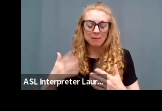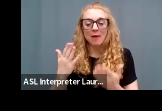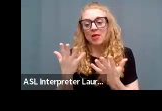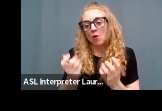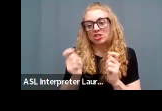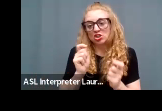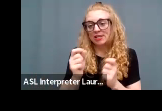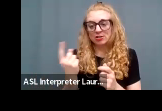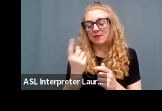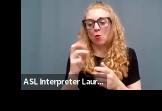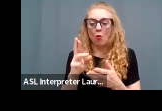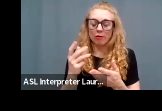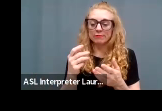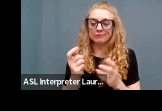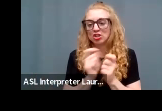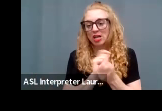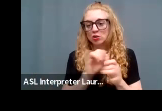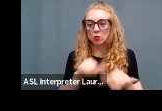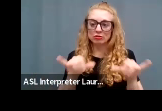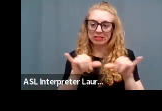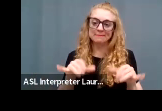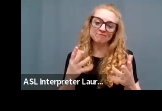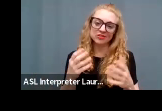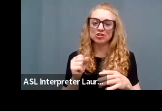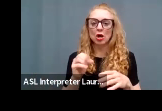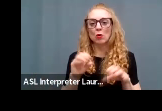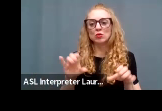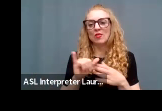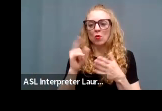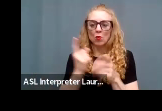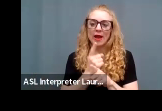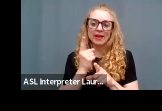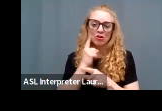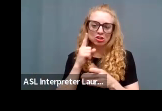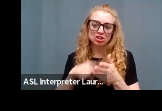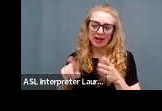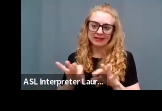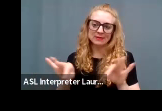Tunes get rid of some routines so just doing a regular check is important keeping an eye